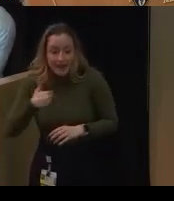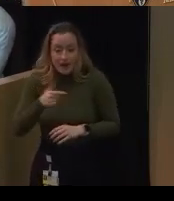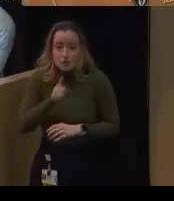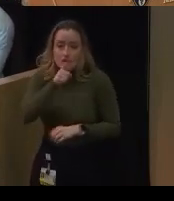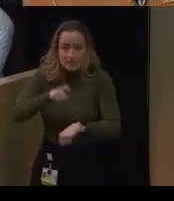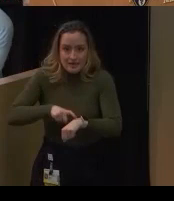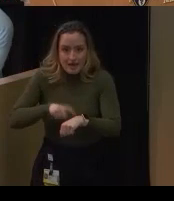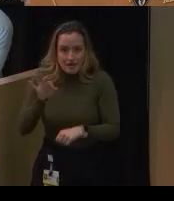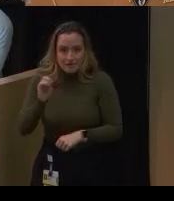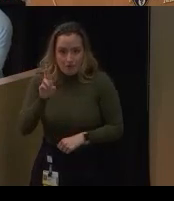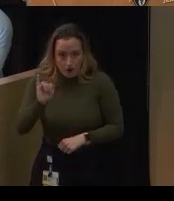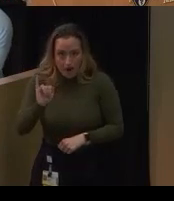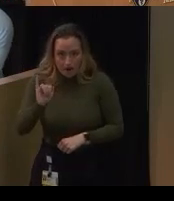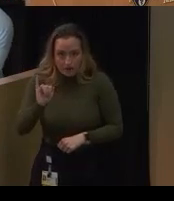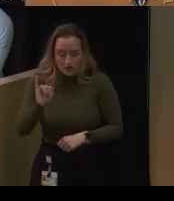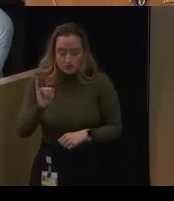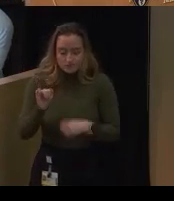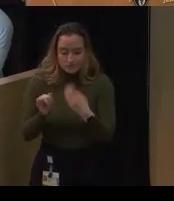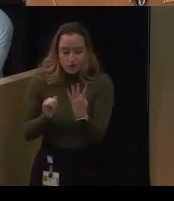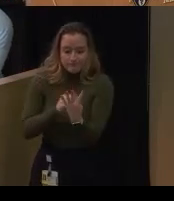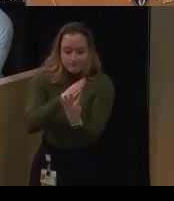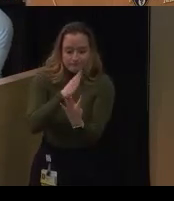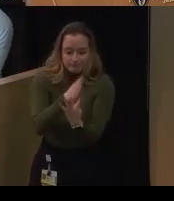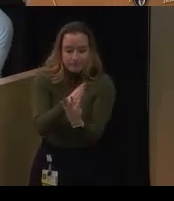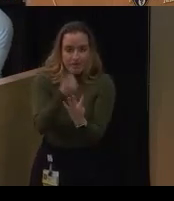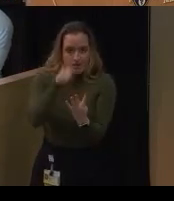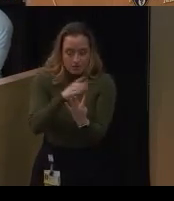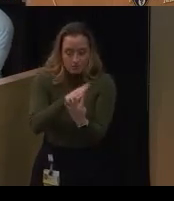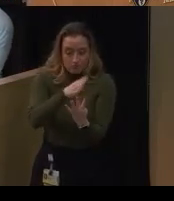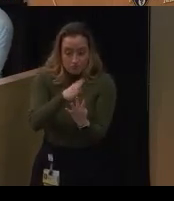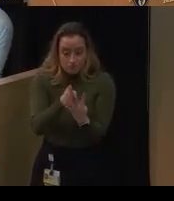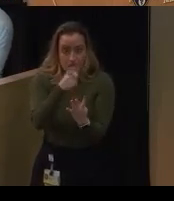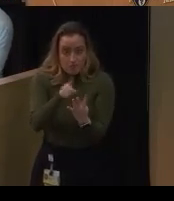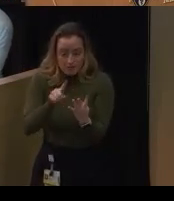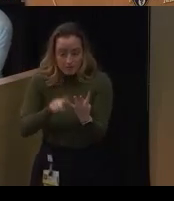came back for a follow-up behavioral visit so as part of the behavioral visit um people or you